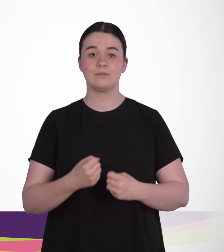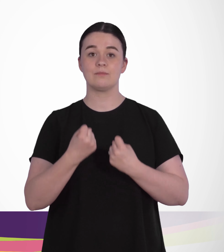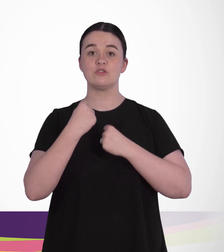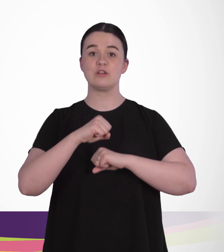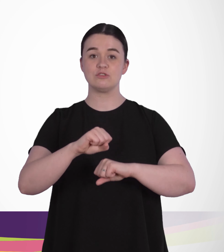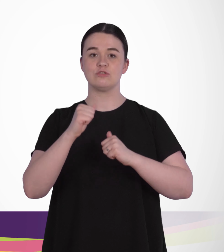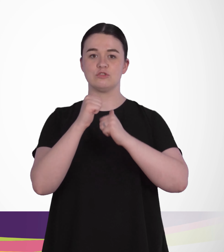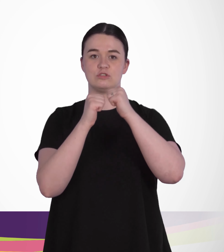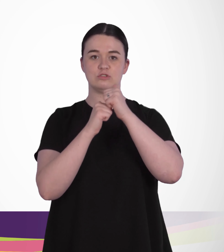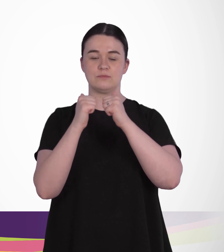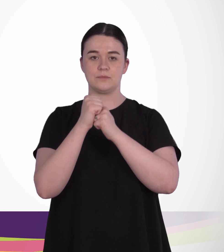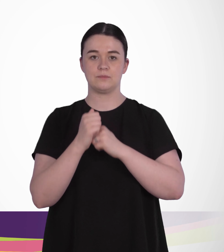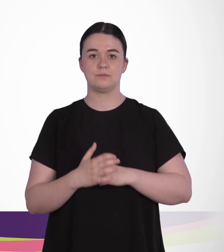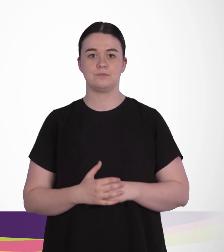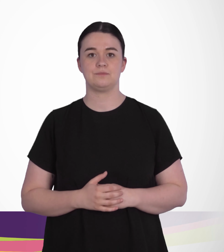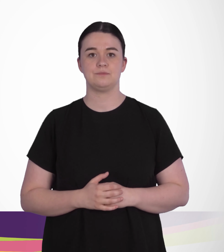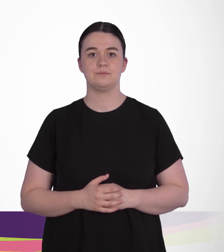Strategy structure